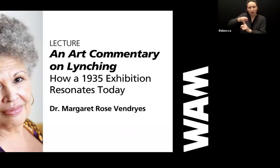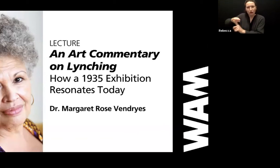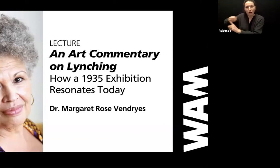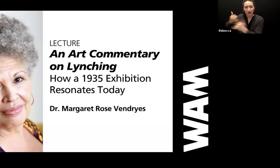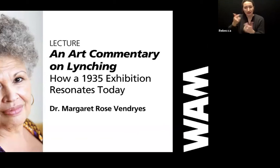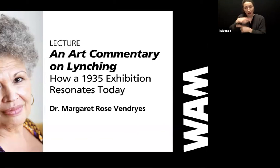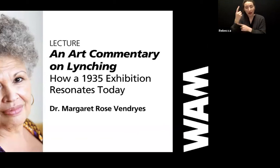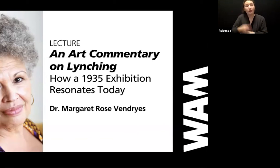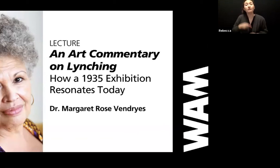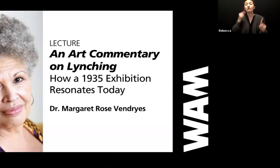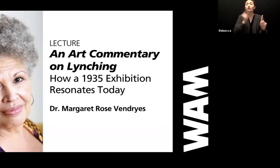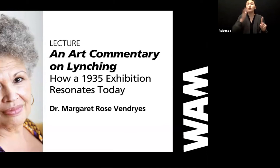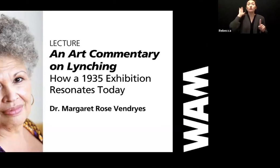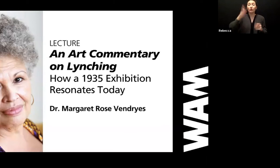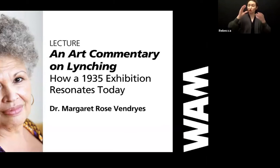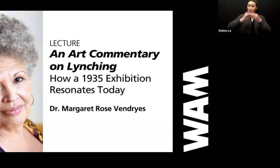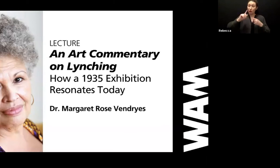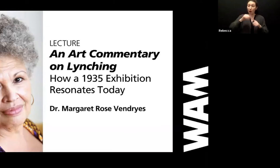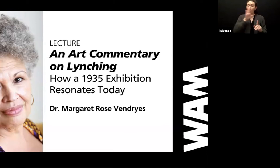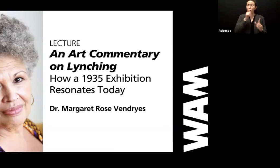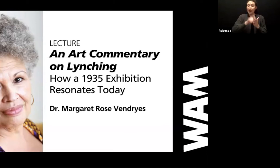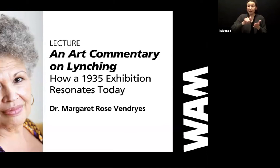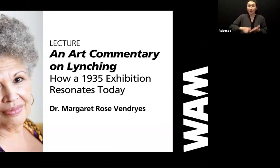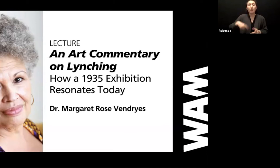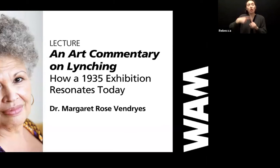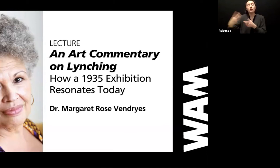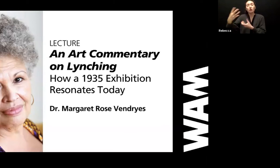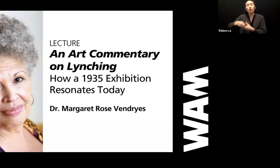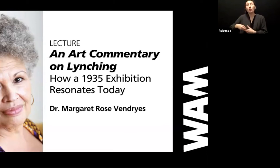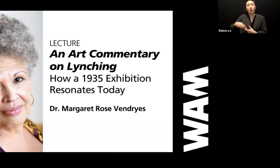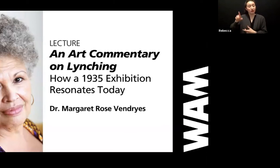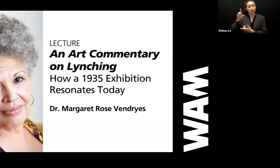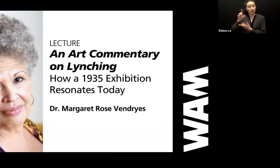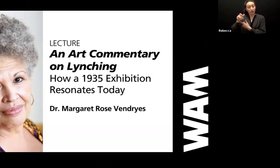in light of Hale Woodruff's prints in the "Pressing Issues: Printmaking as Social Justice